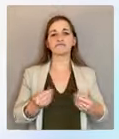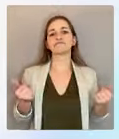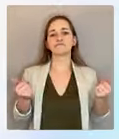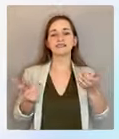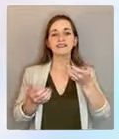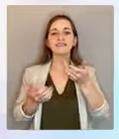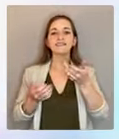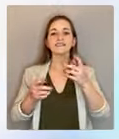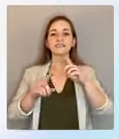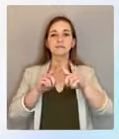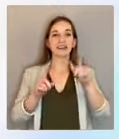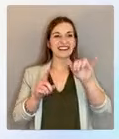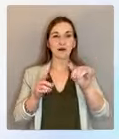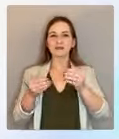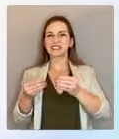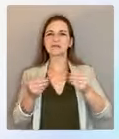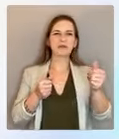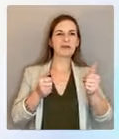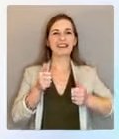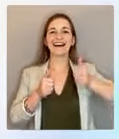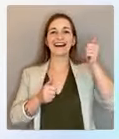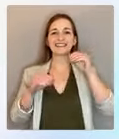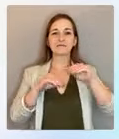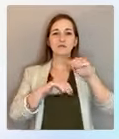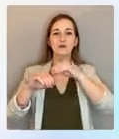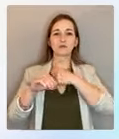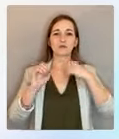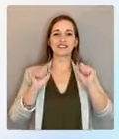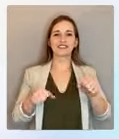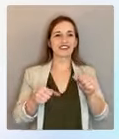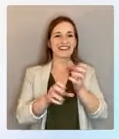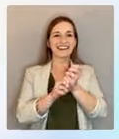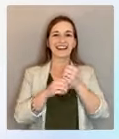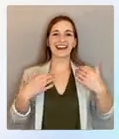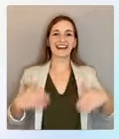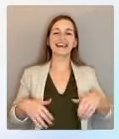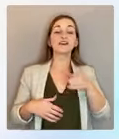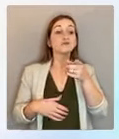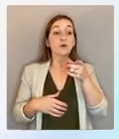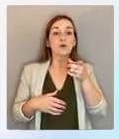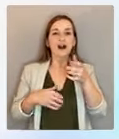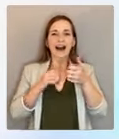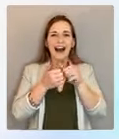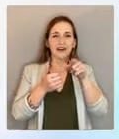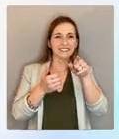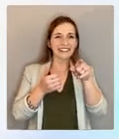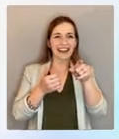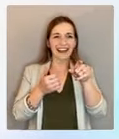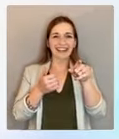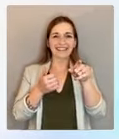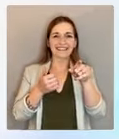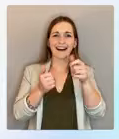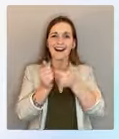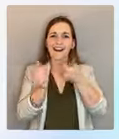we could get without any motion sickness. And a lot of people asked me, "How does this work? How does this not make you motion sick?"